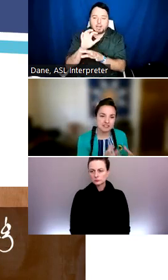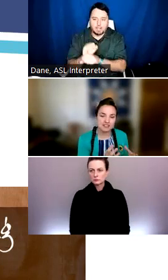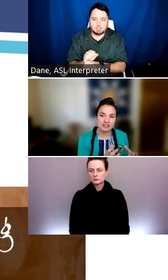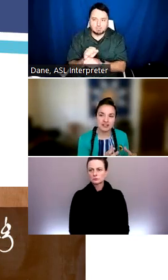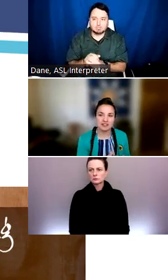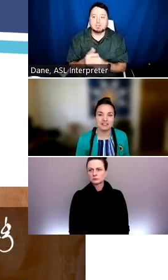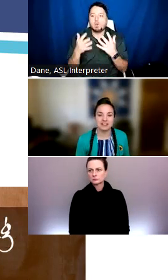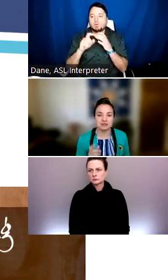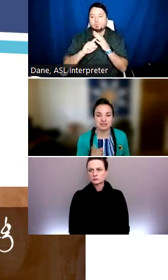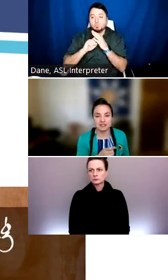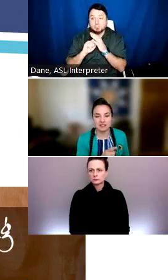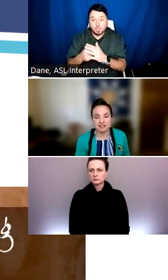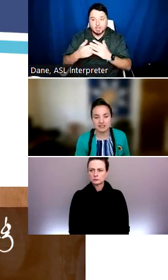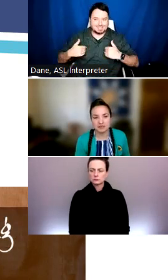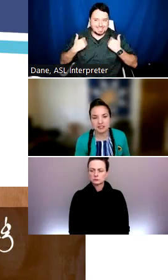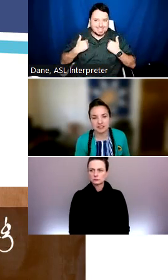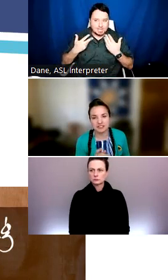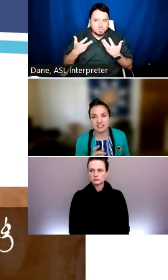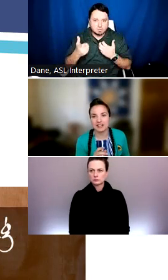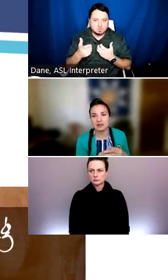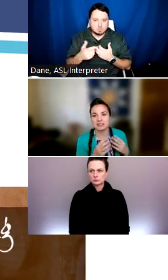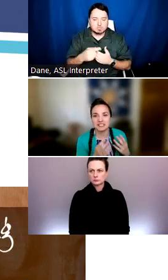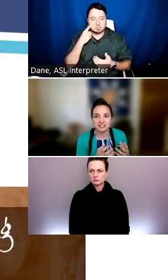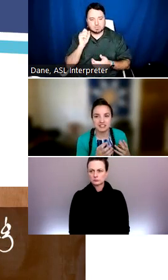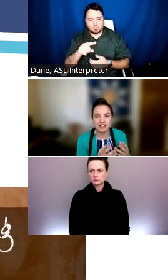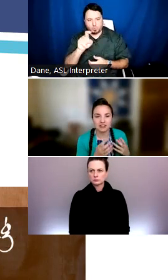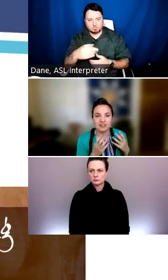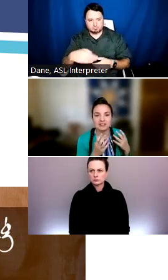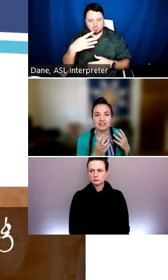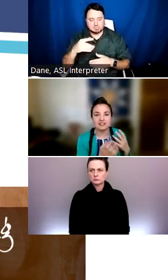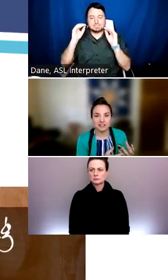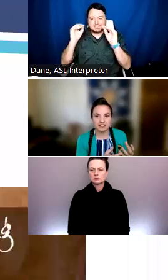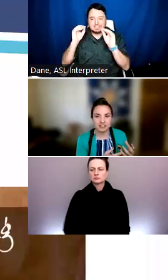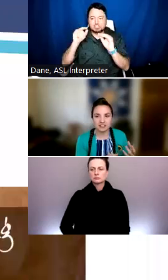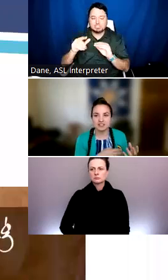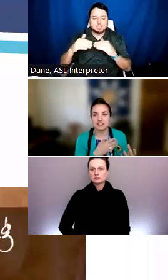start out young. As we saw there was a question in the chat about teaching our younger generations